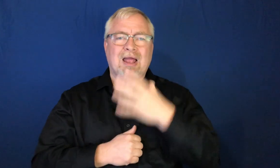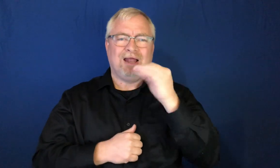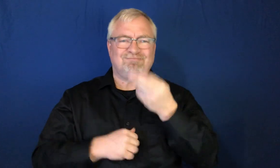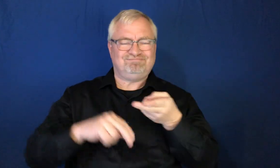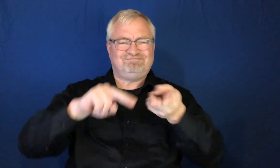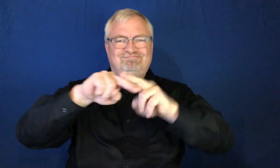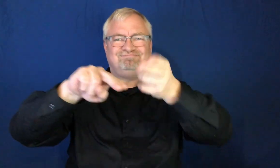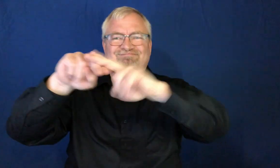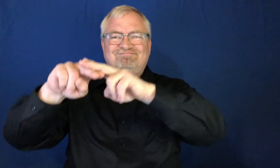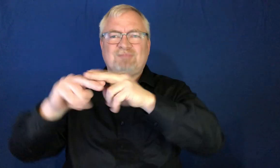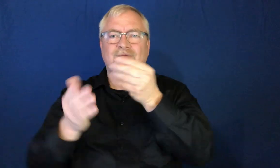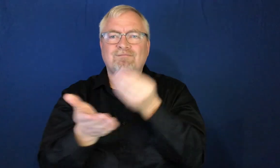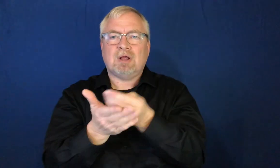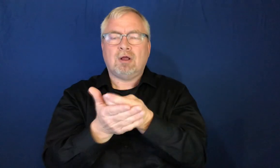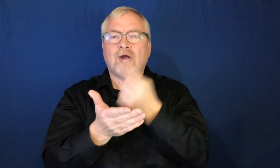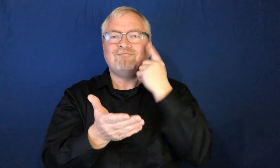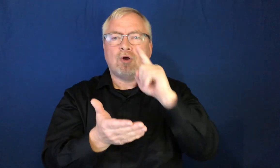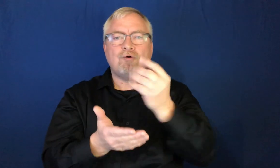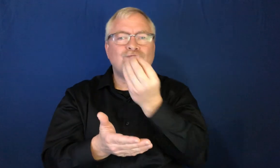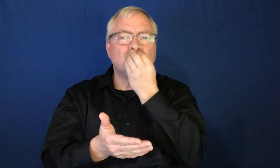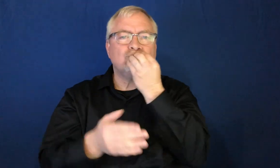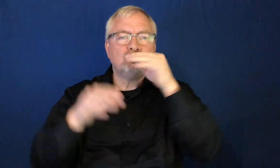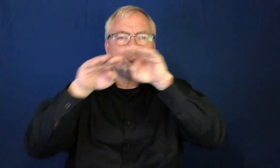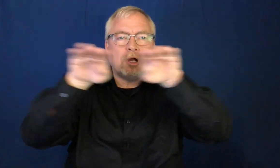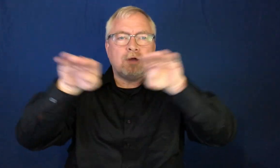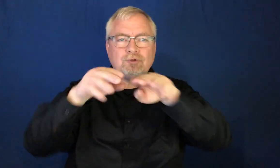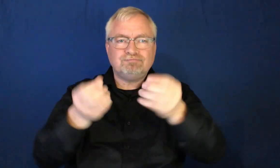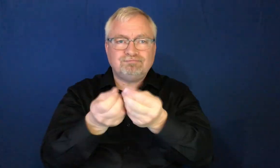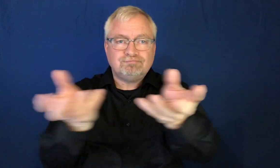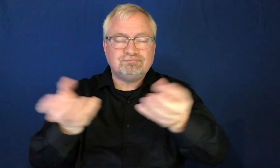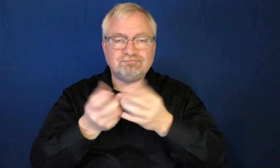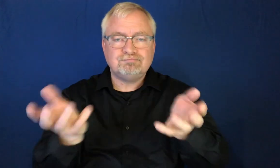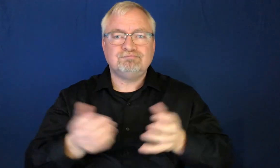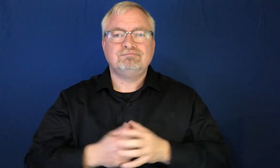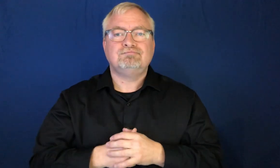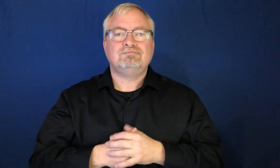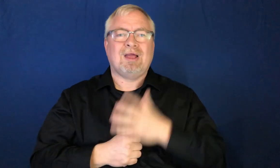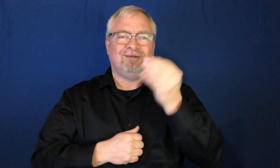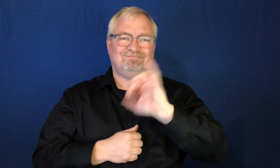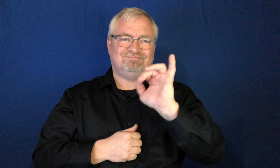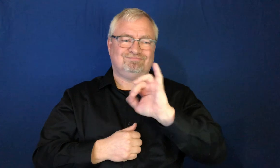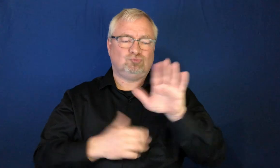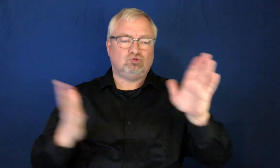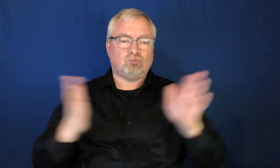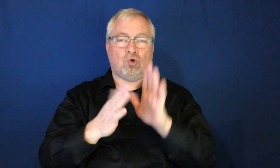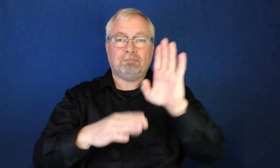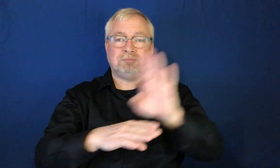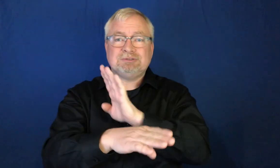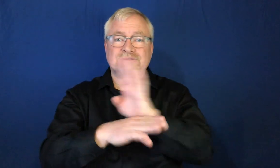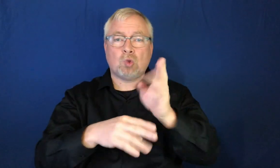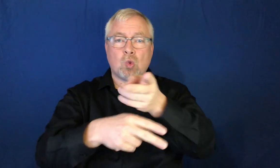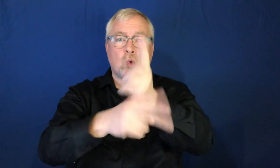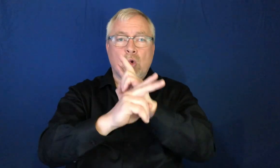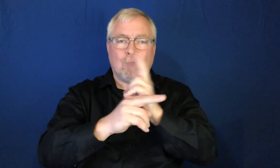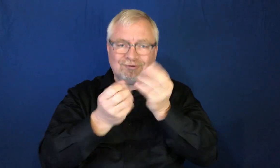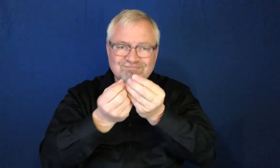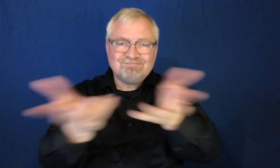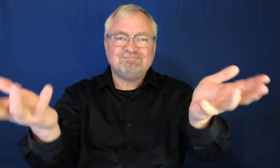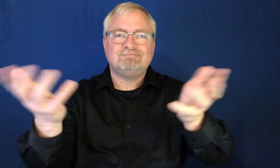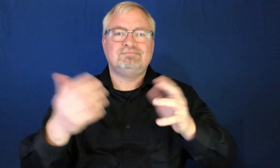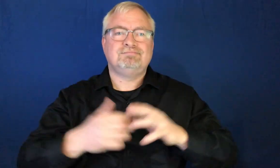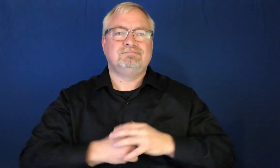increase funding for food shelves; offer small business loans;